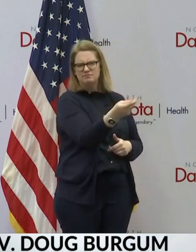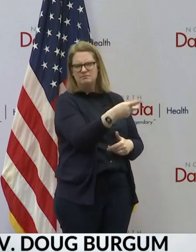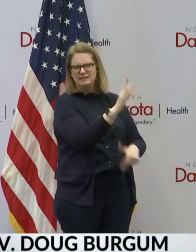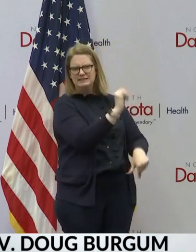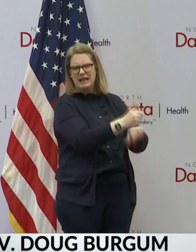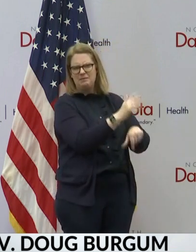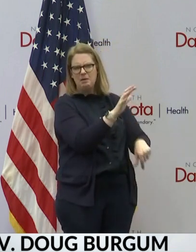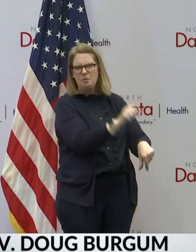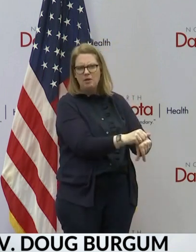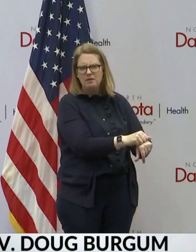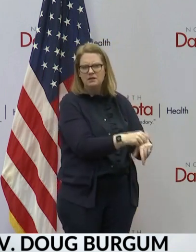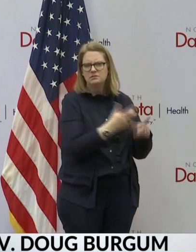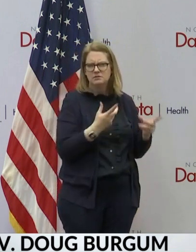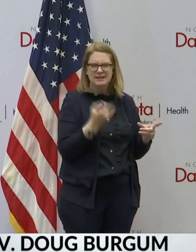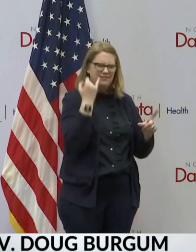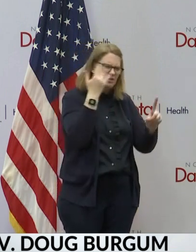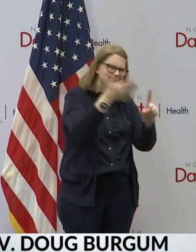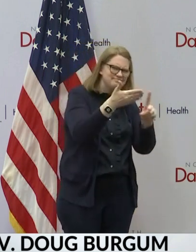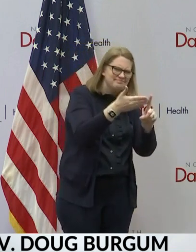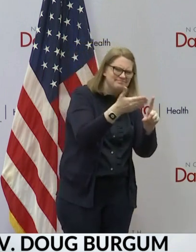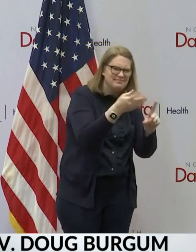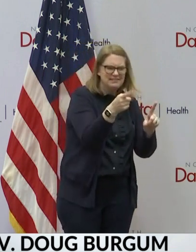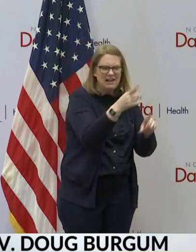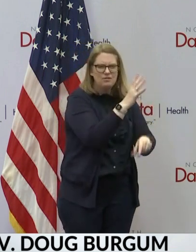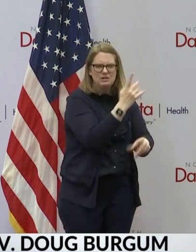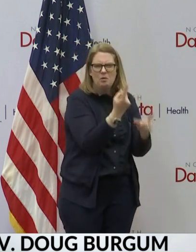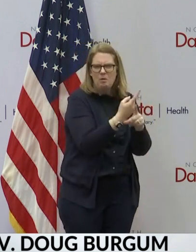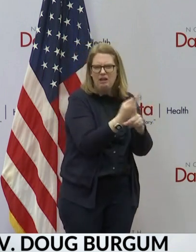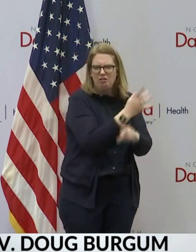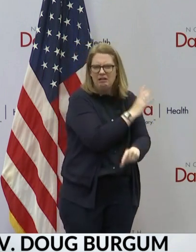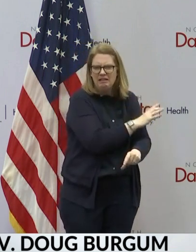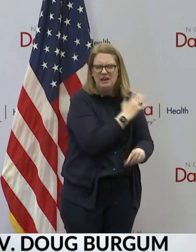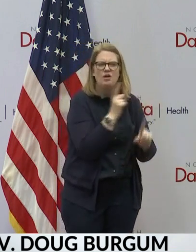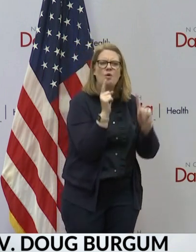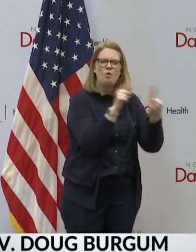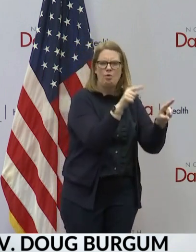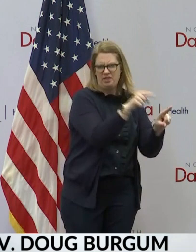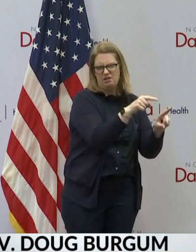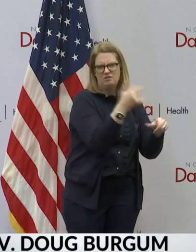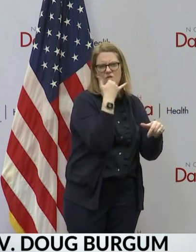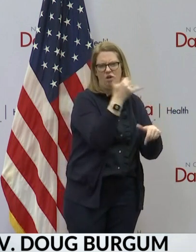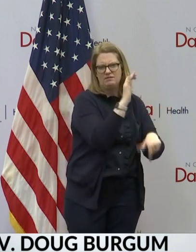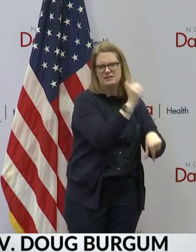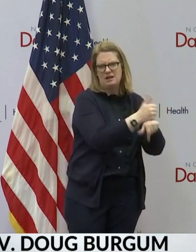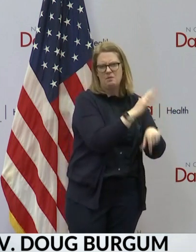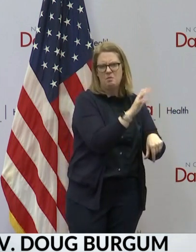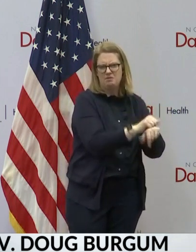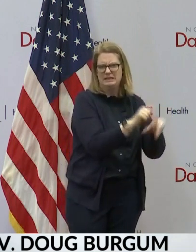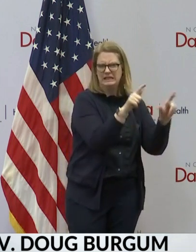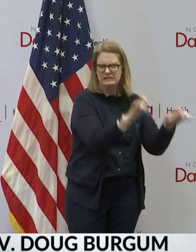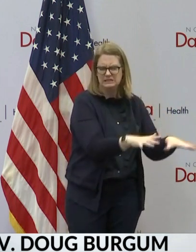CALL THEM, PARTICULARLY IN KASS COUNTY, WHETHER THAT IS SANFORD